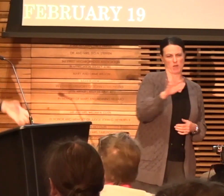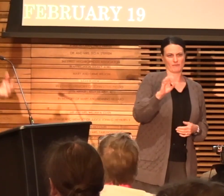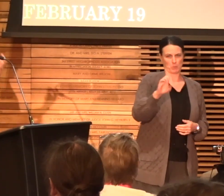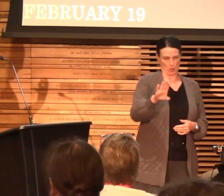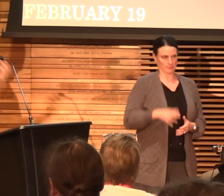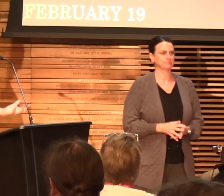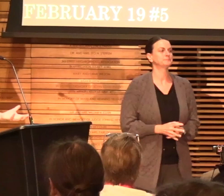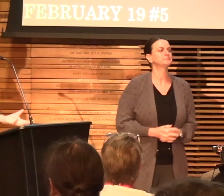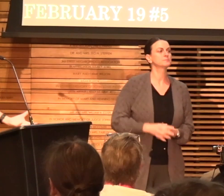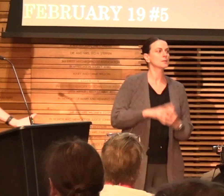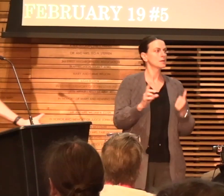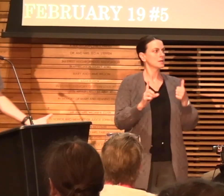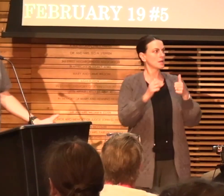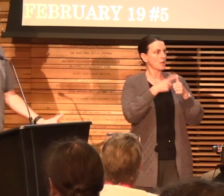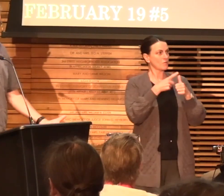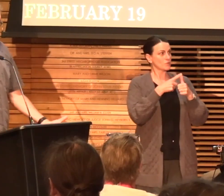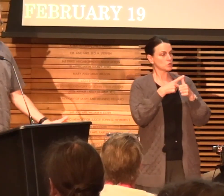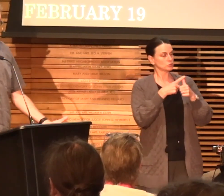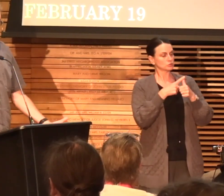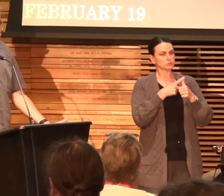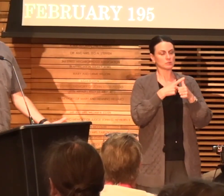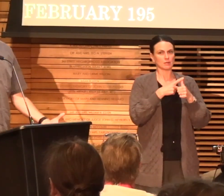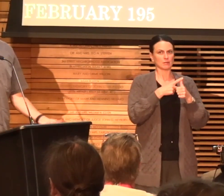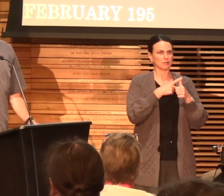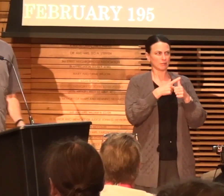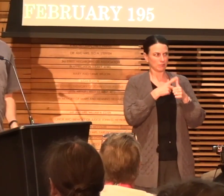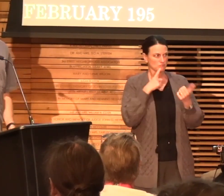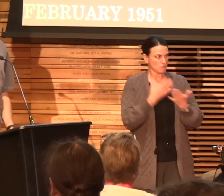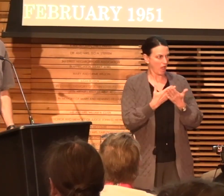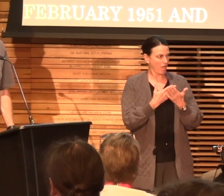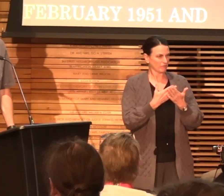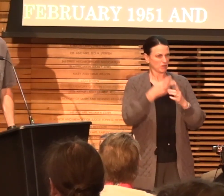And at first, this's a two-and-a-half month tour,